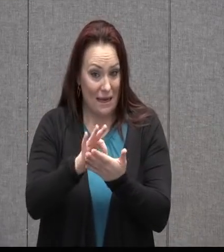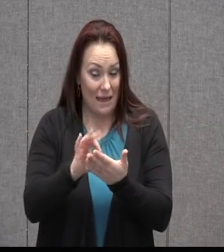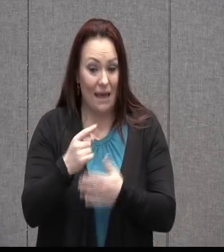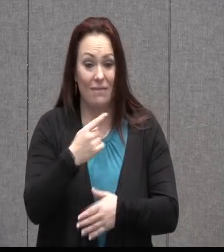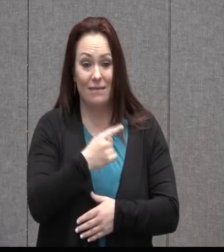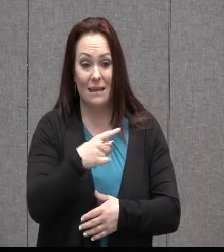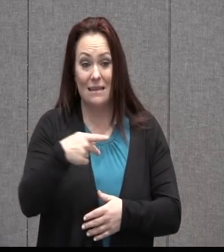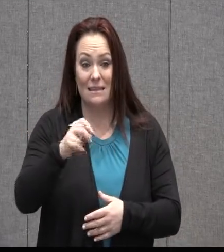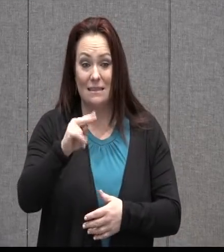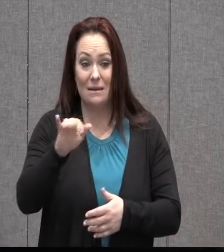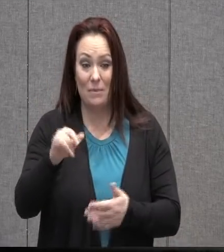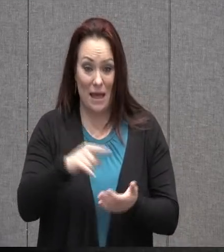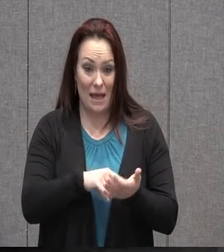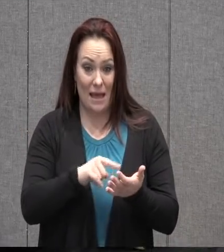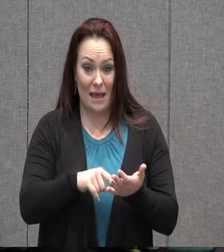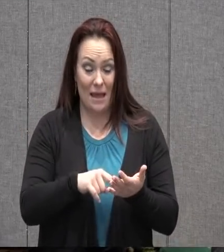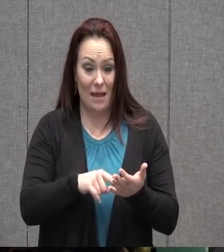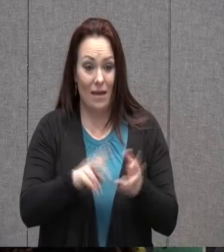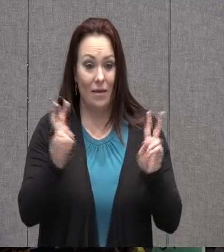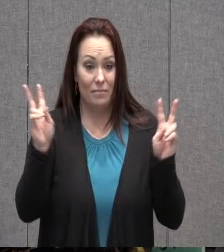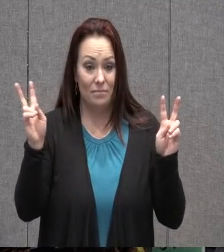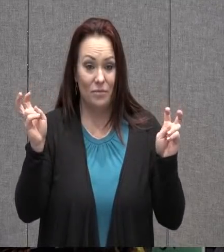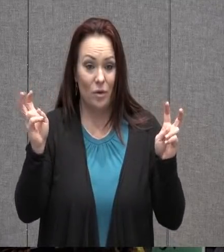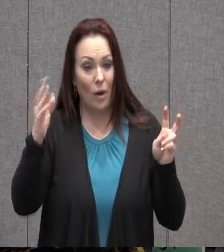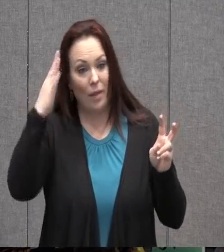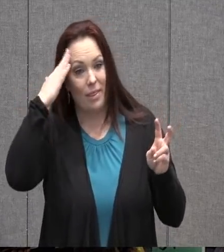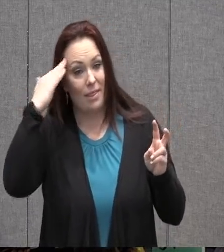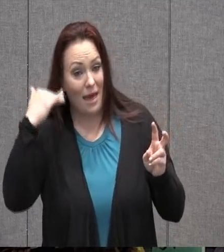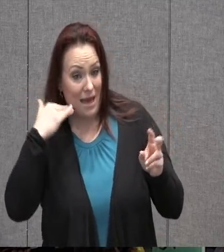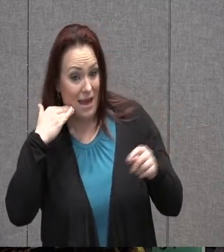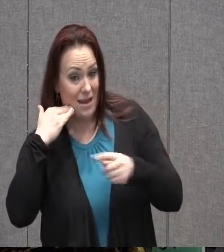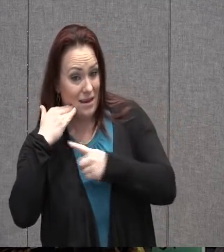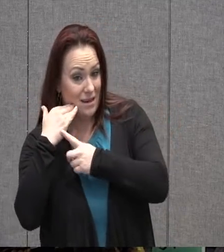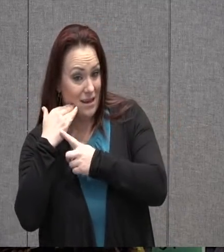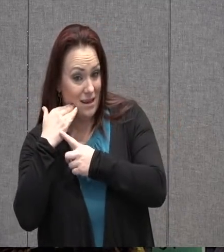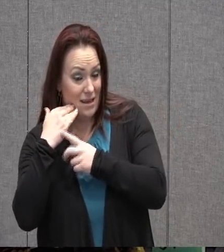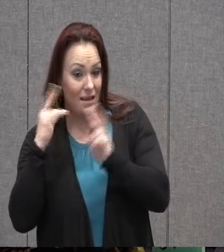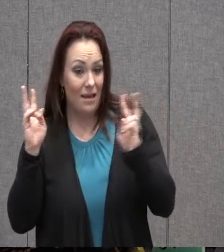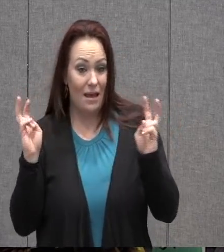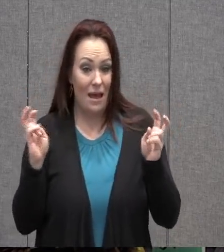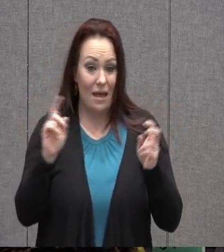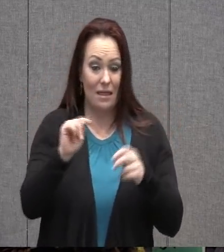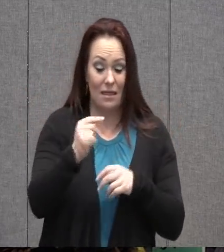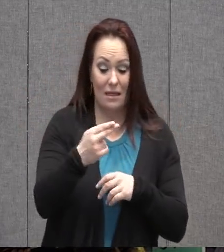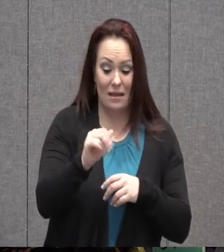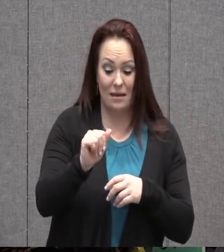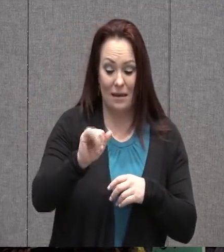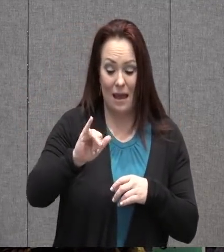I like to call it the head of the penny and the tail of a penny.